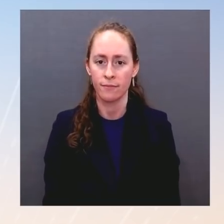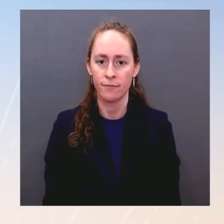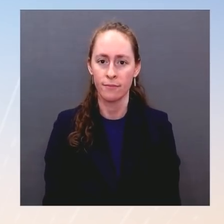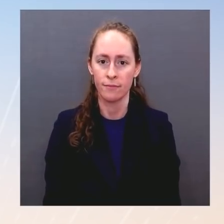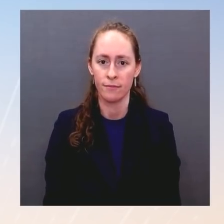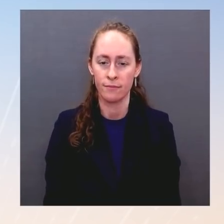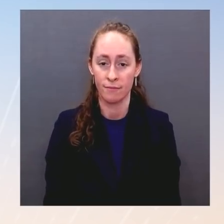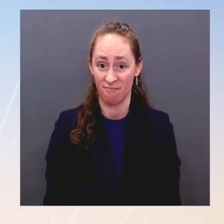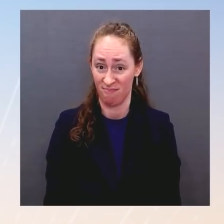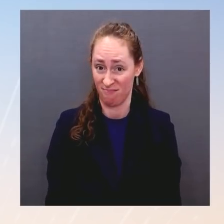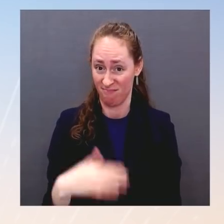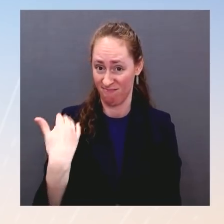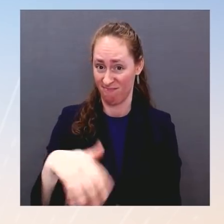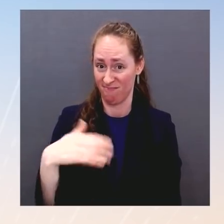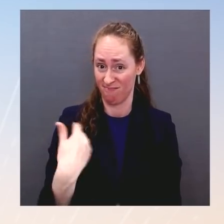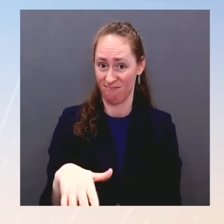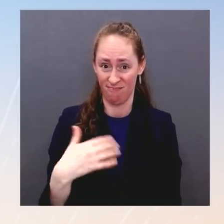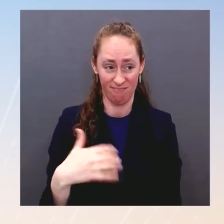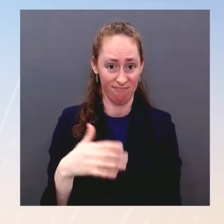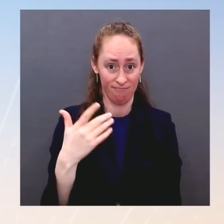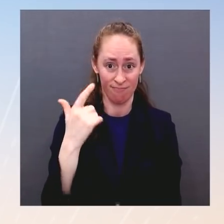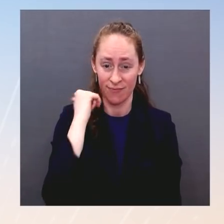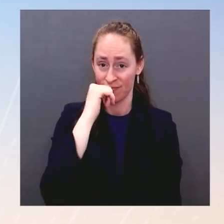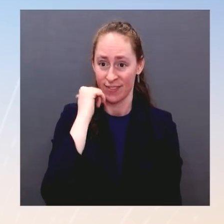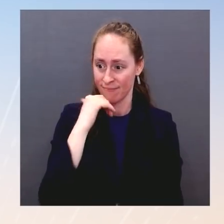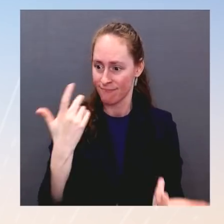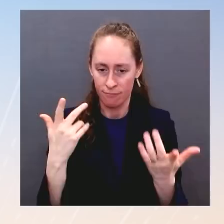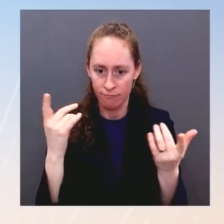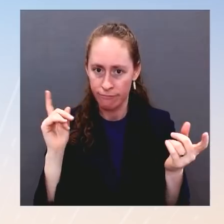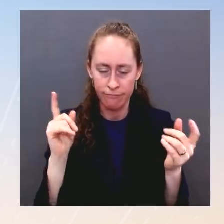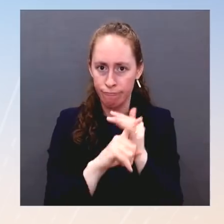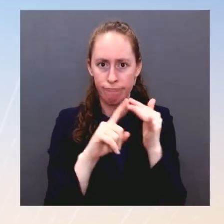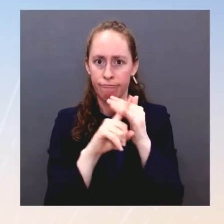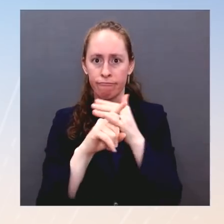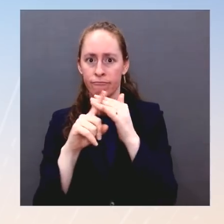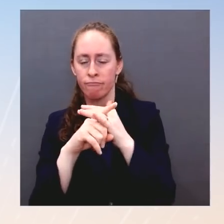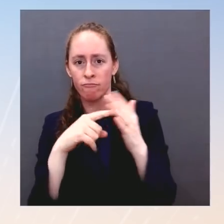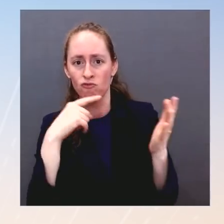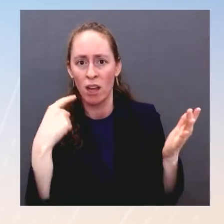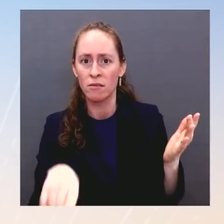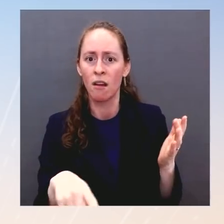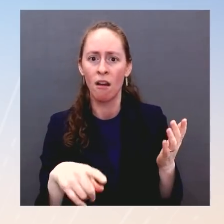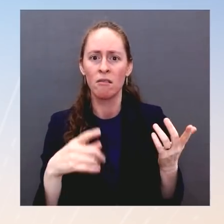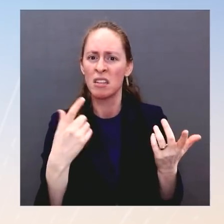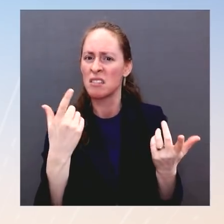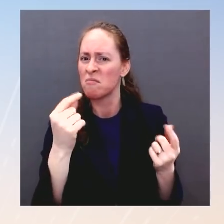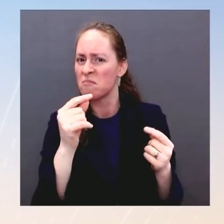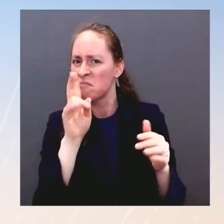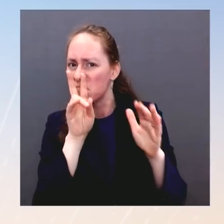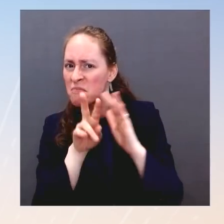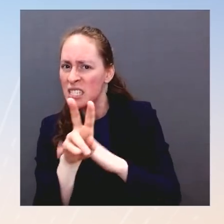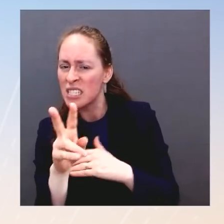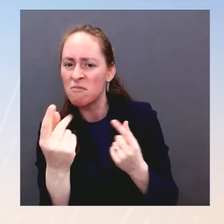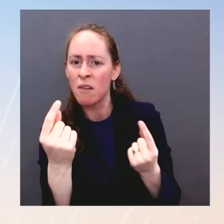about what we may hear from the President on Tuesday? Ms. Psaki: I certainly understand the question, but I can't give you a preview of a speech four days